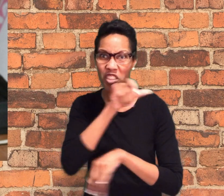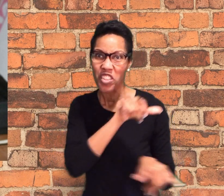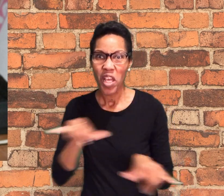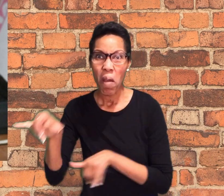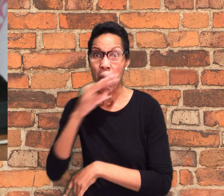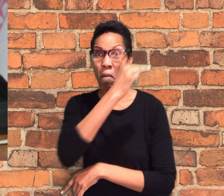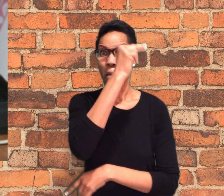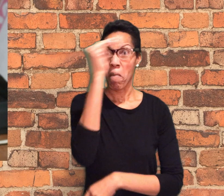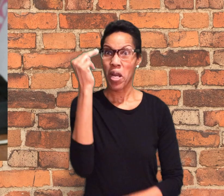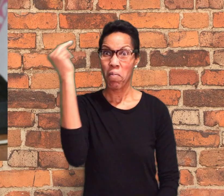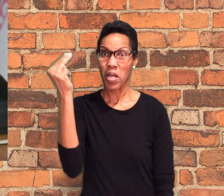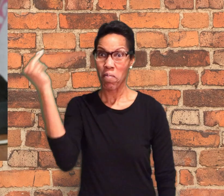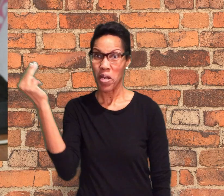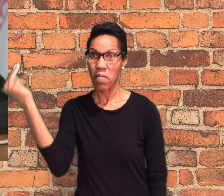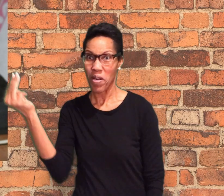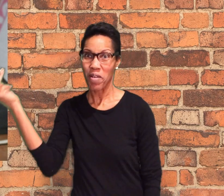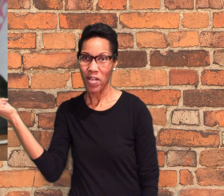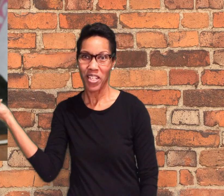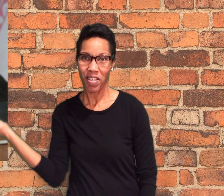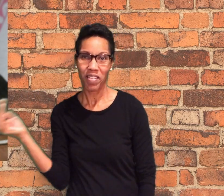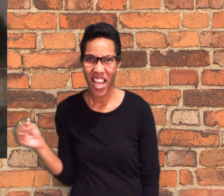Monday Monday Monday Monday Monday ha ha